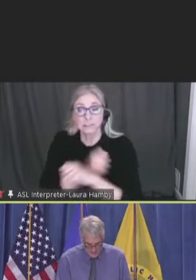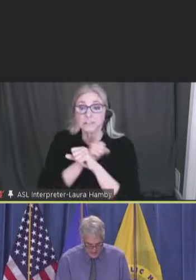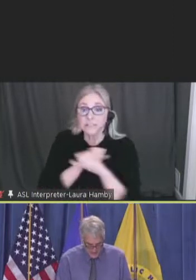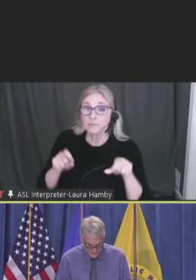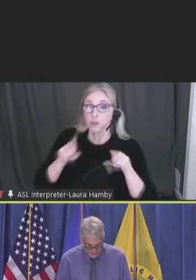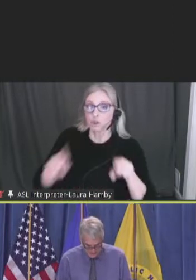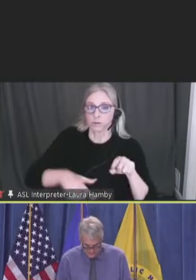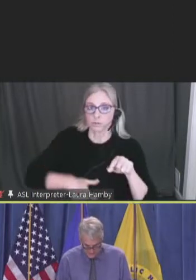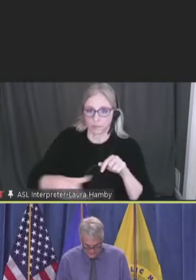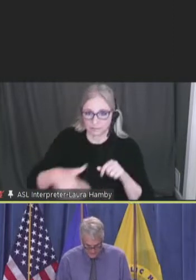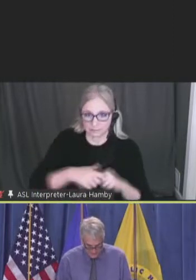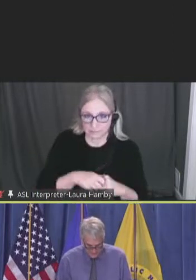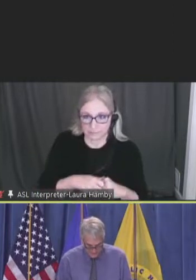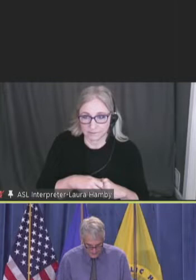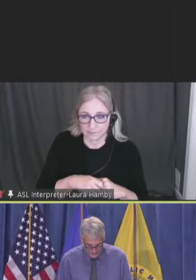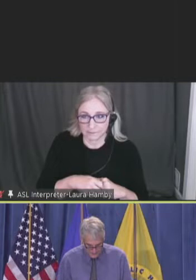pregnancy.